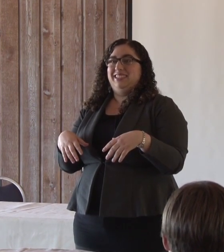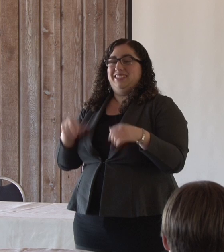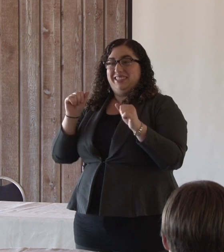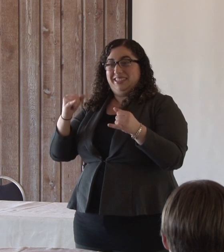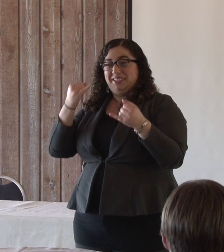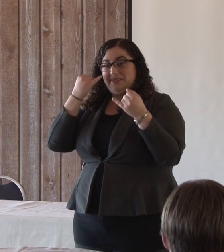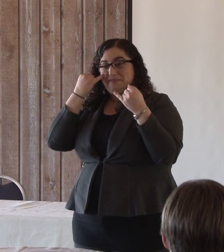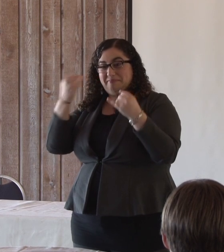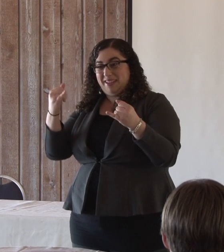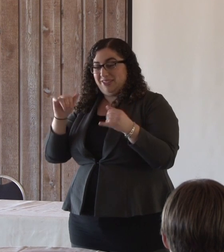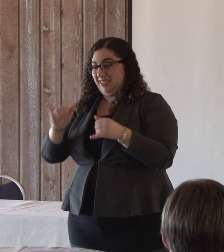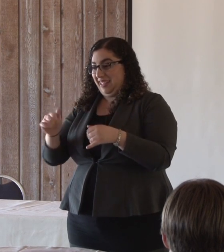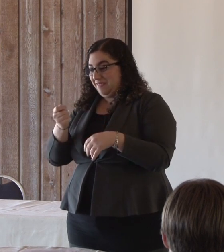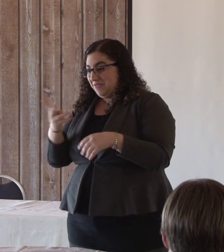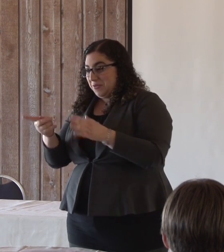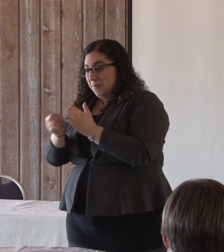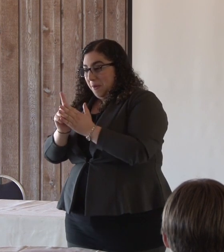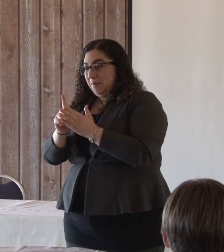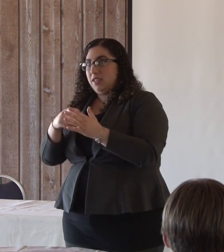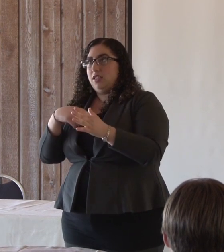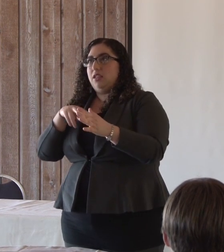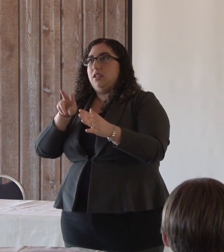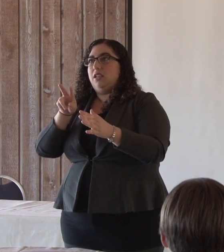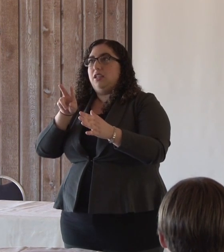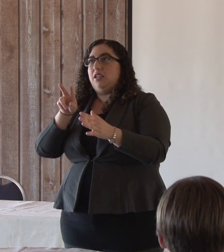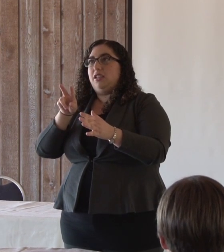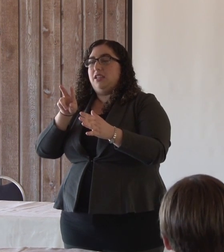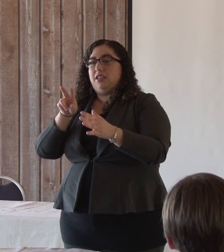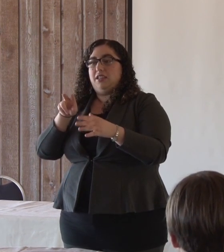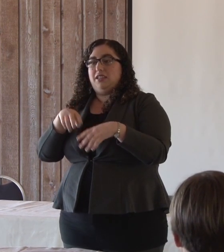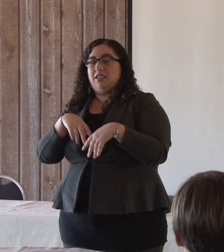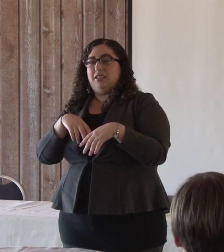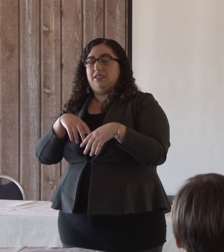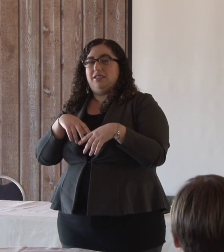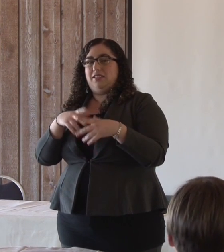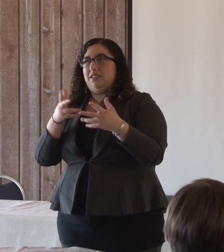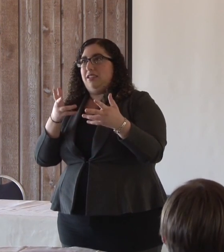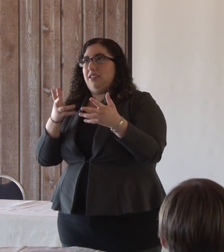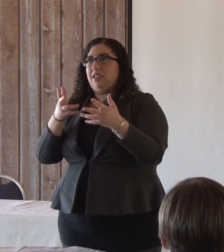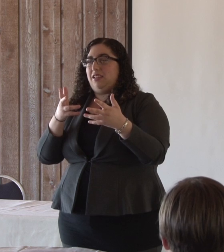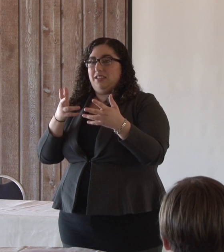they were able to finish the sentence, -...in a few weeks. So can you imagine